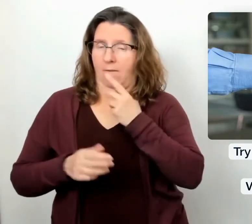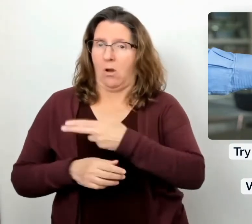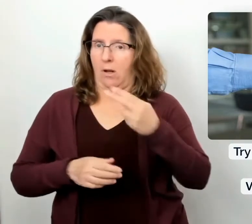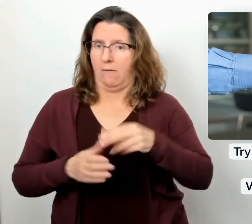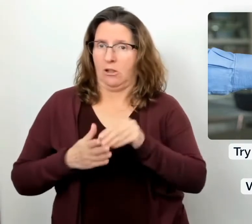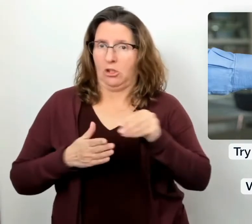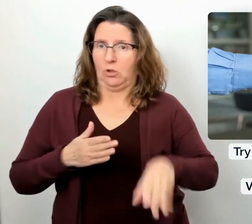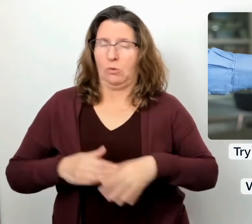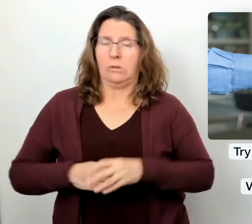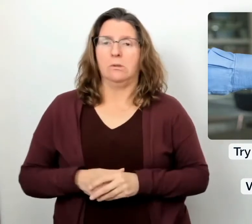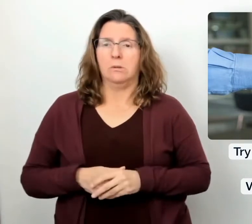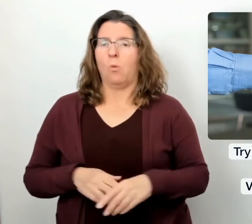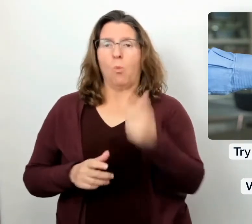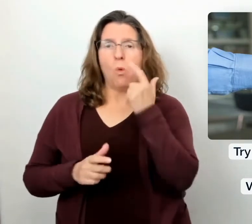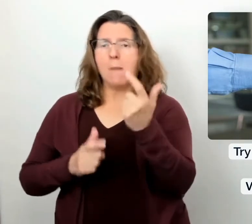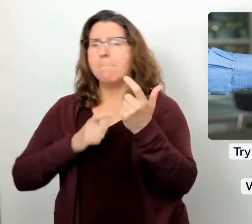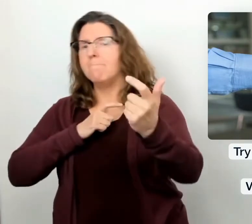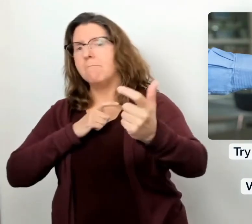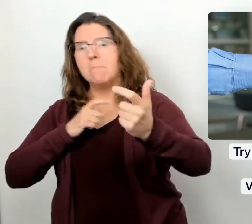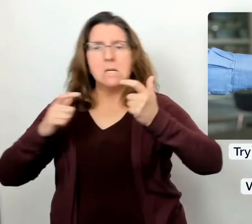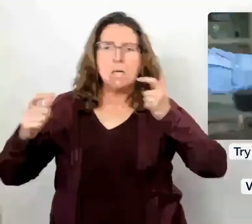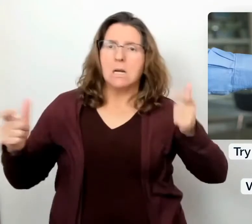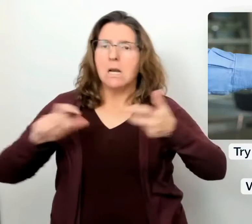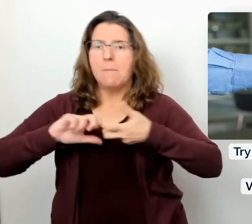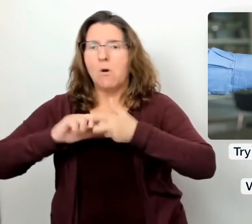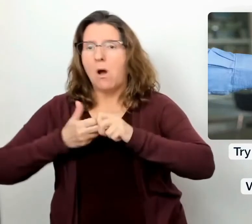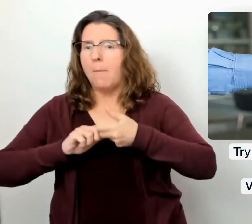I used to work in a program with deaf and hard of hearing students.